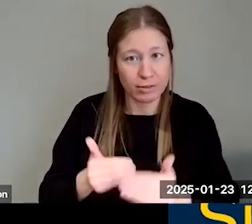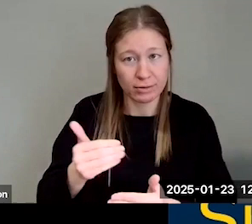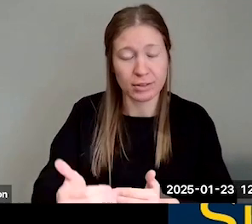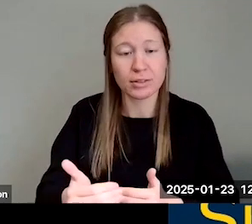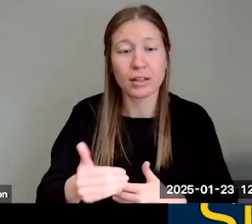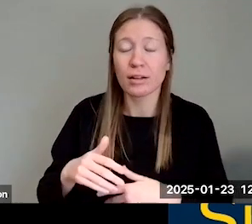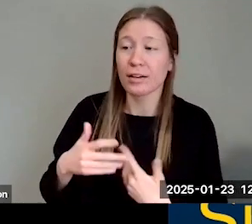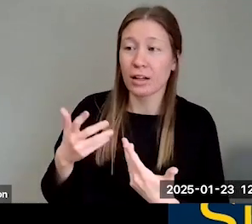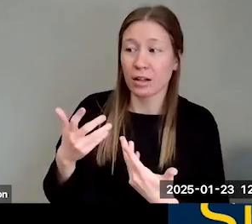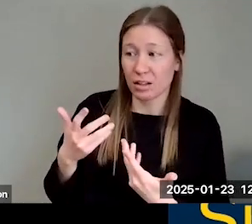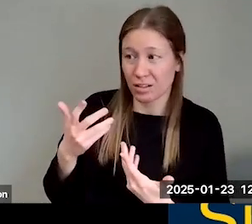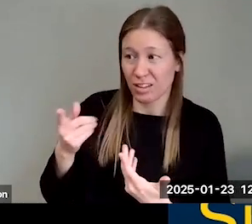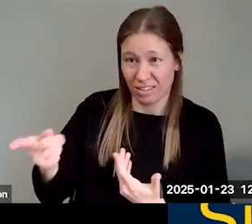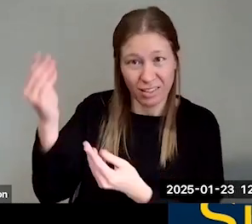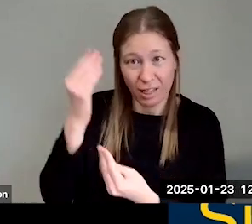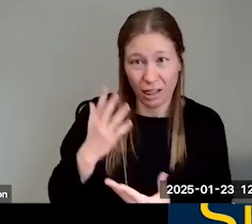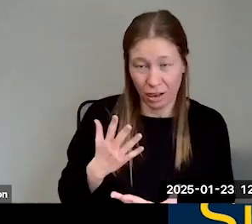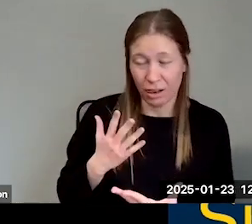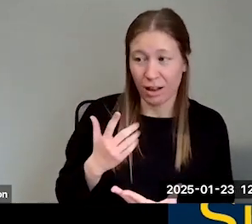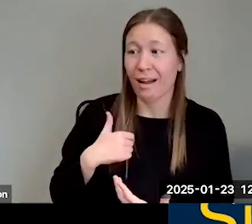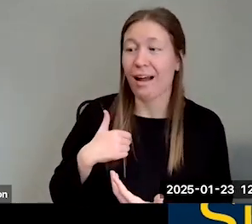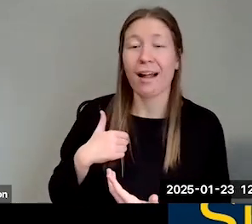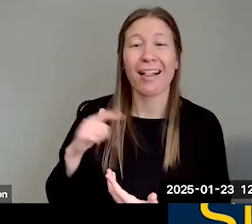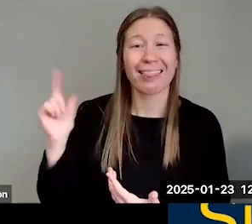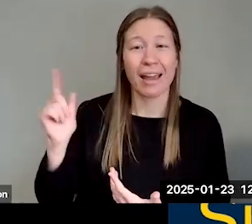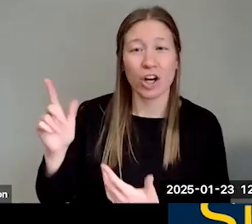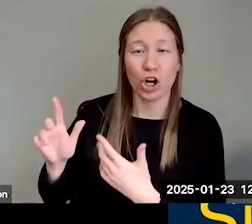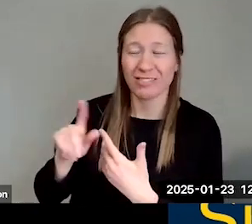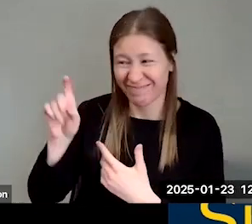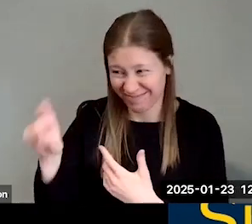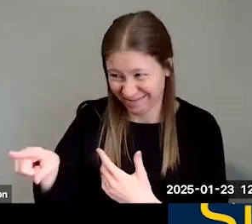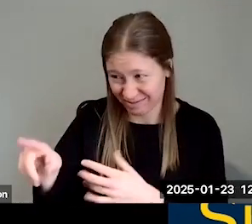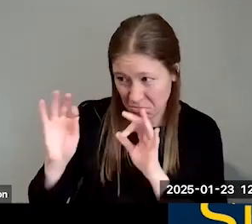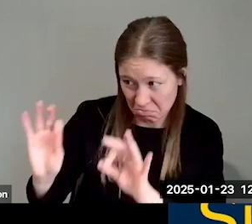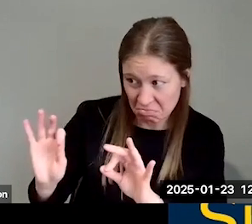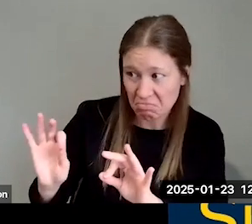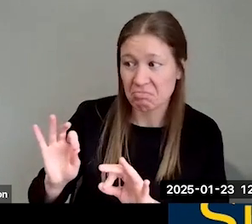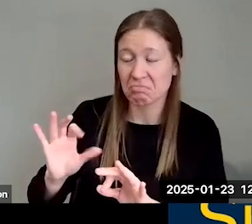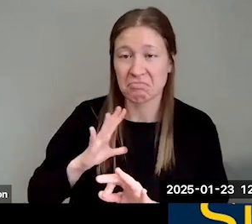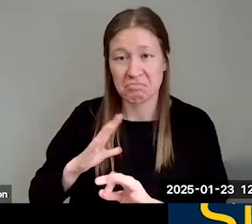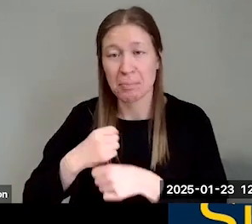to ensure that somebody has the resources they need and check in to see if they